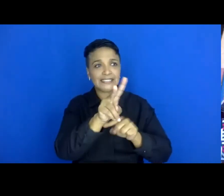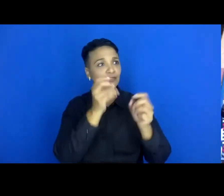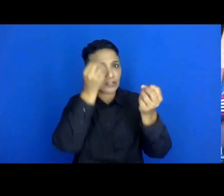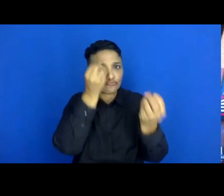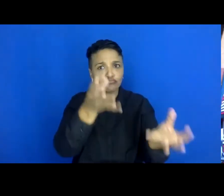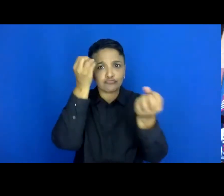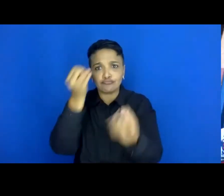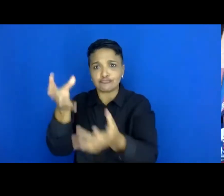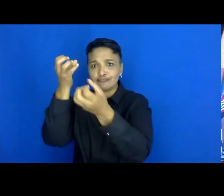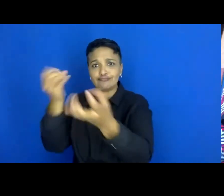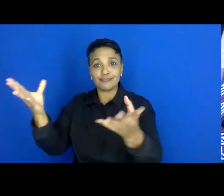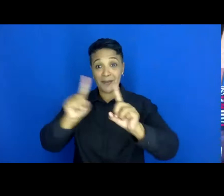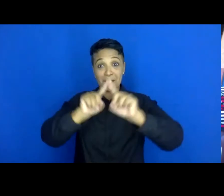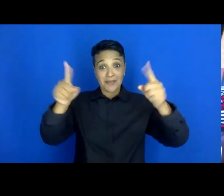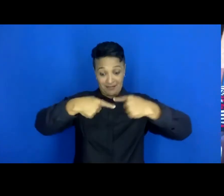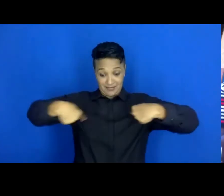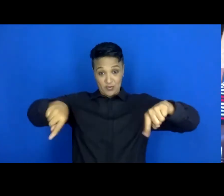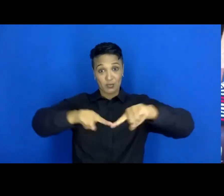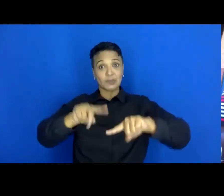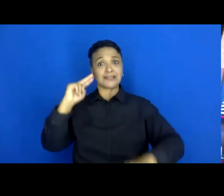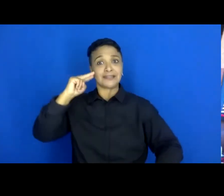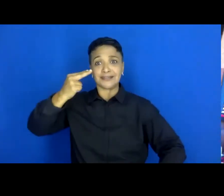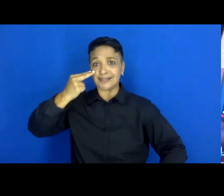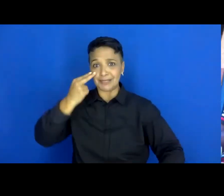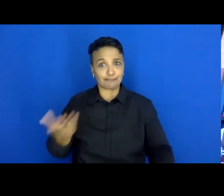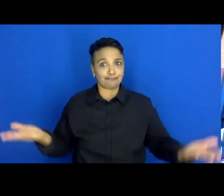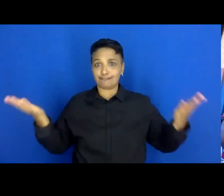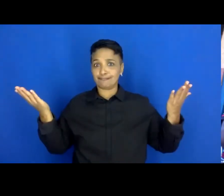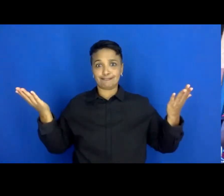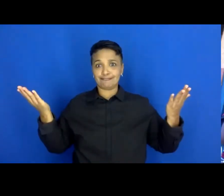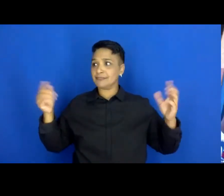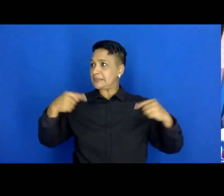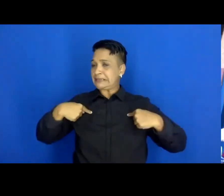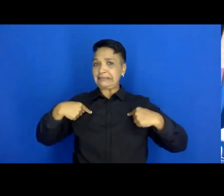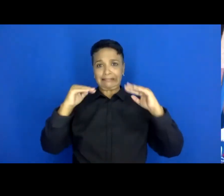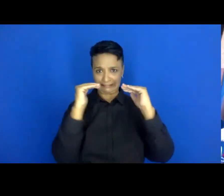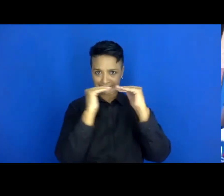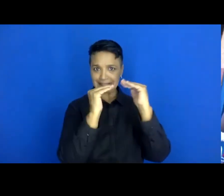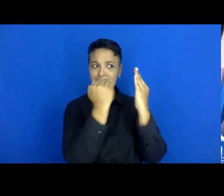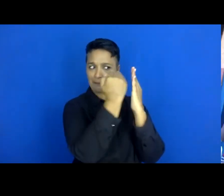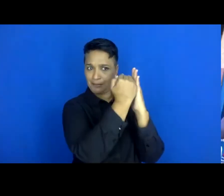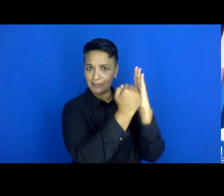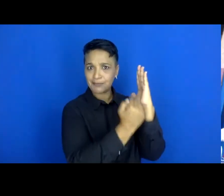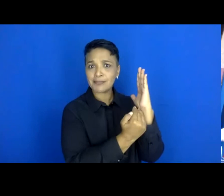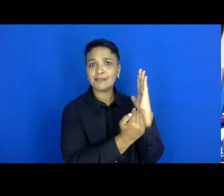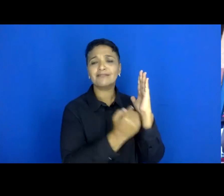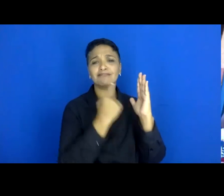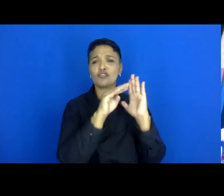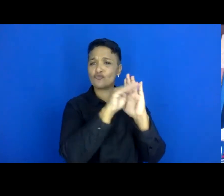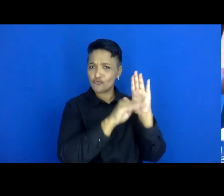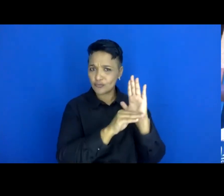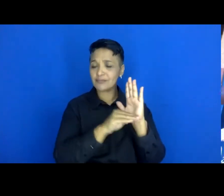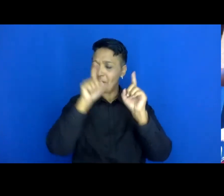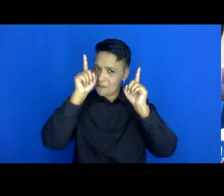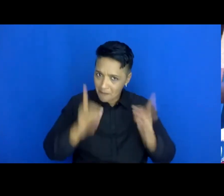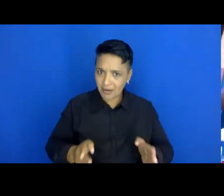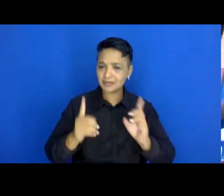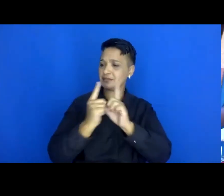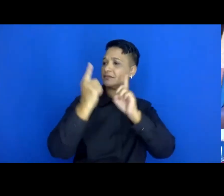because poverty 19 has standards you must have a social distance from each other now if um